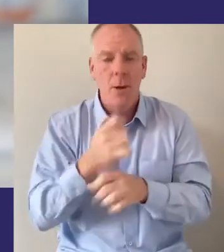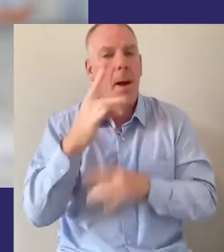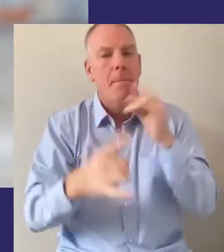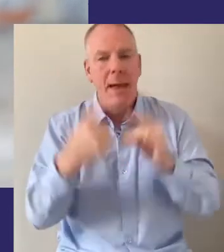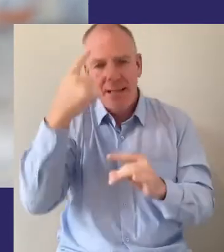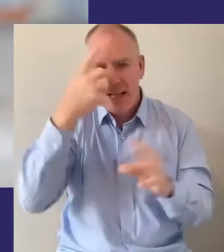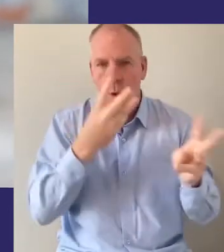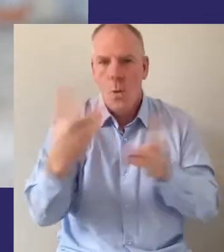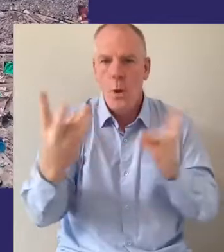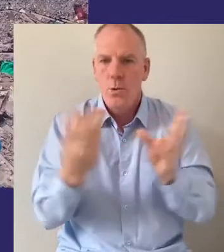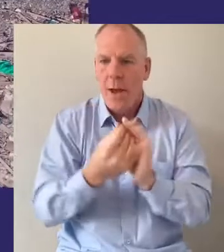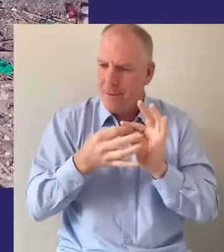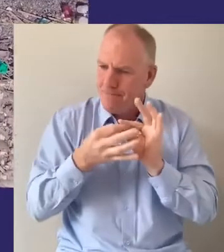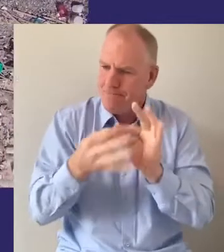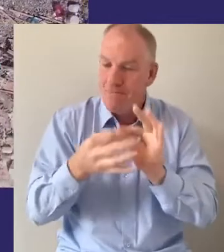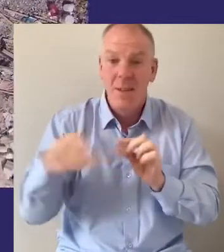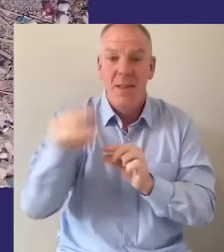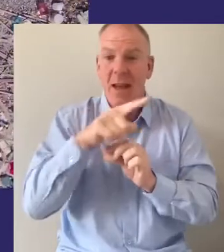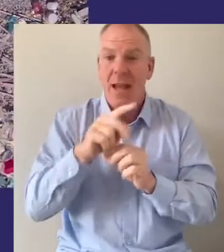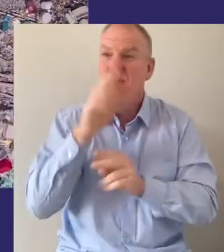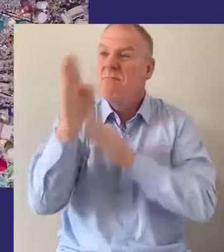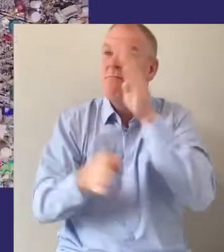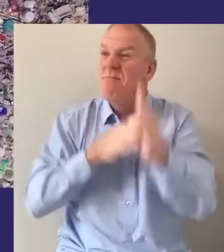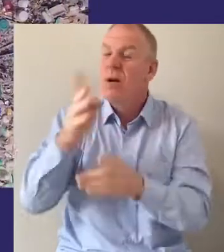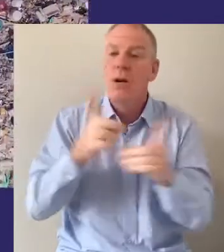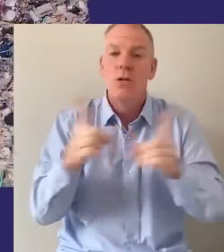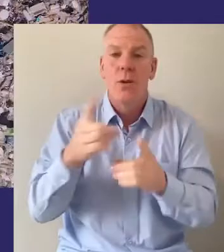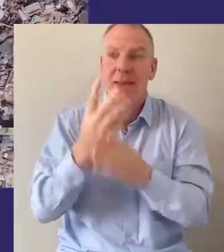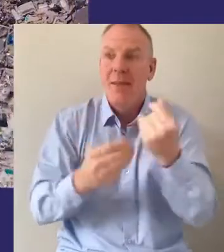to marry those two up. So while they're out there doing the good stuff of keeping our